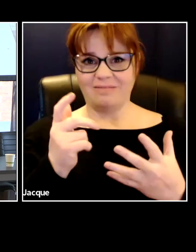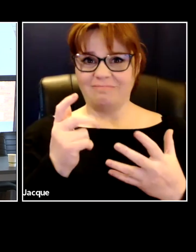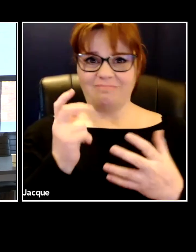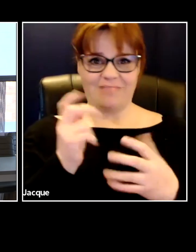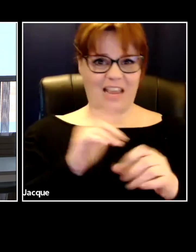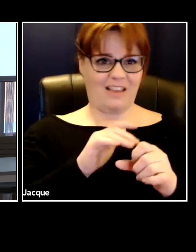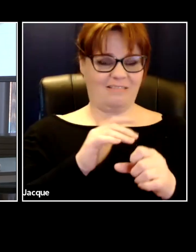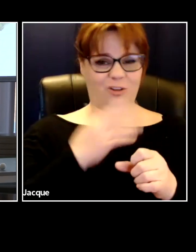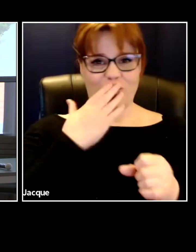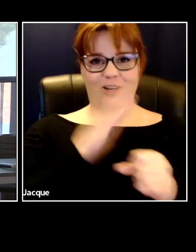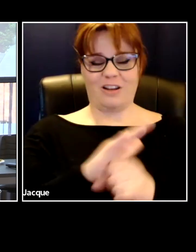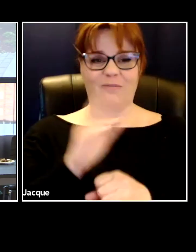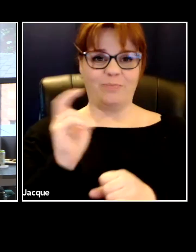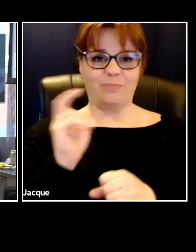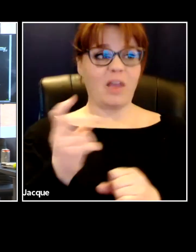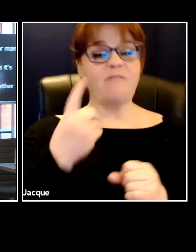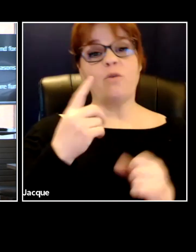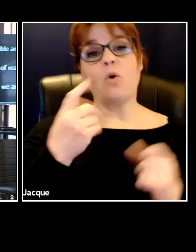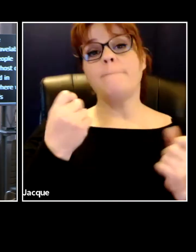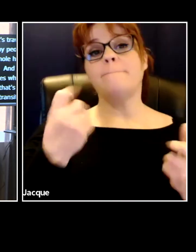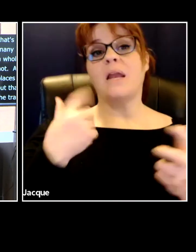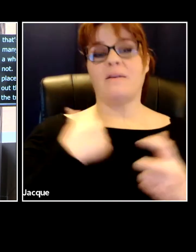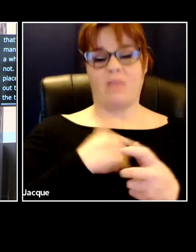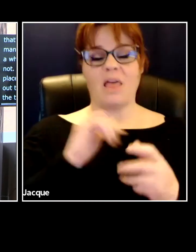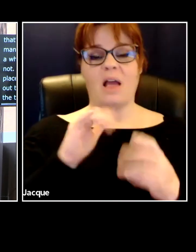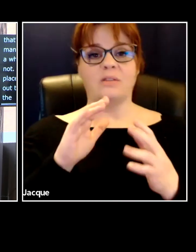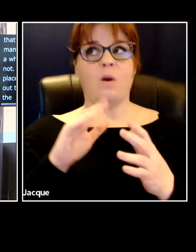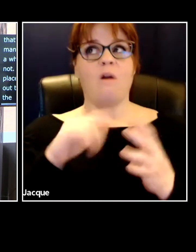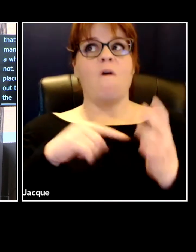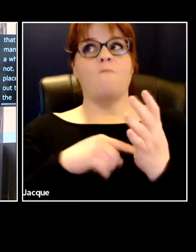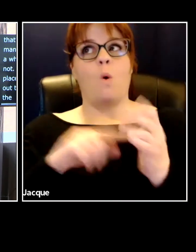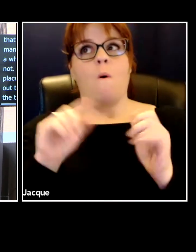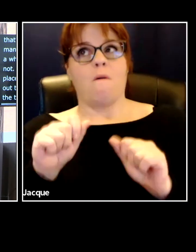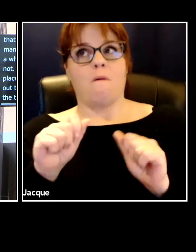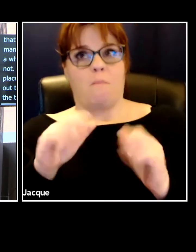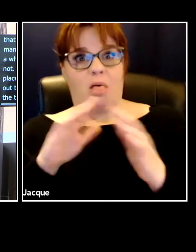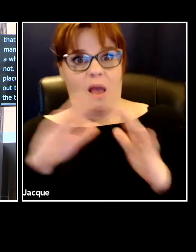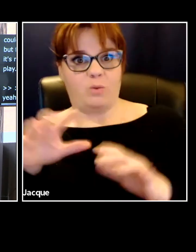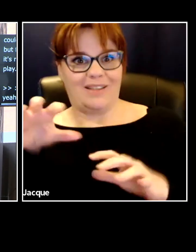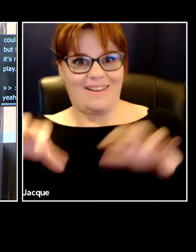where the transit access is or I mean that's where the housing affordable housing is. So I